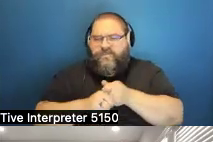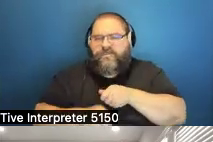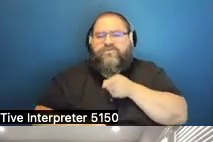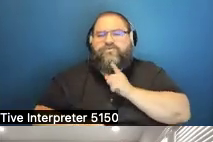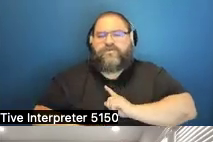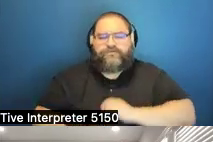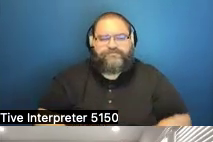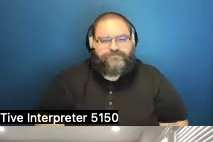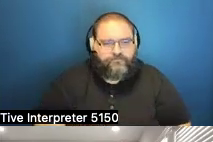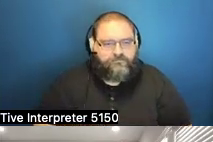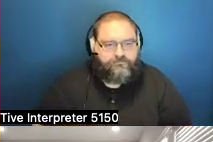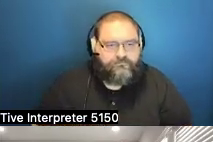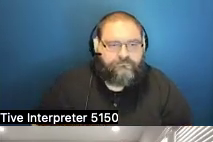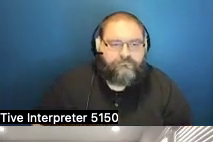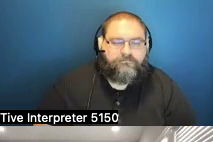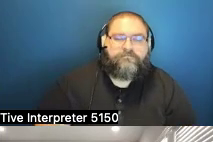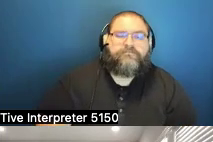19:47:23 Alright. 19:47:30 No…